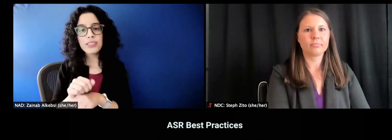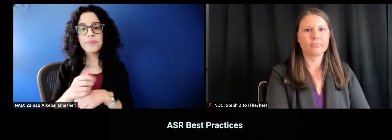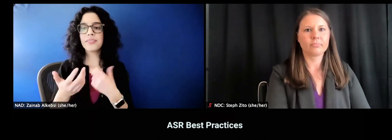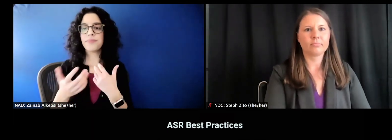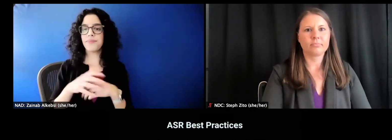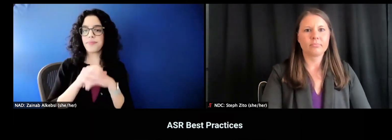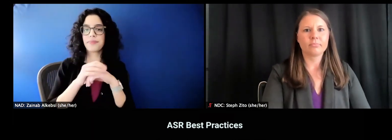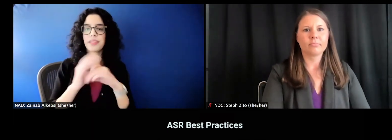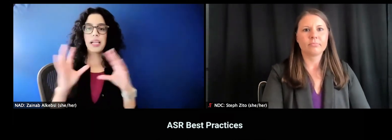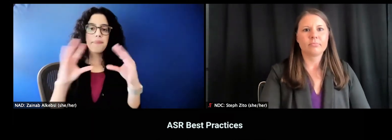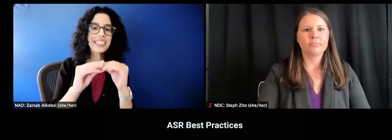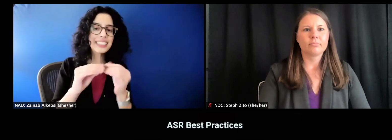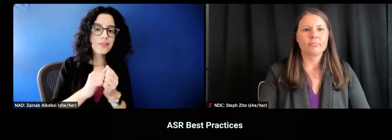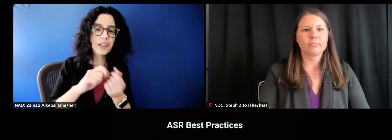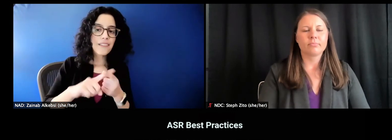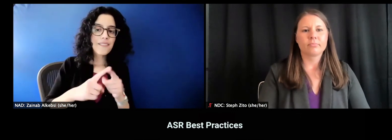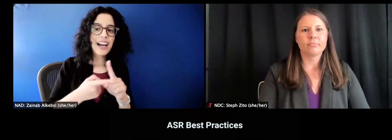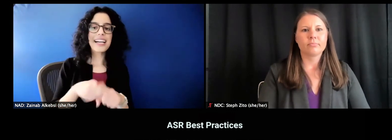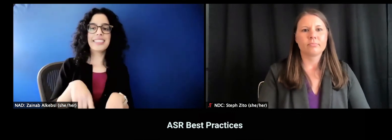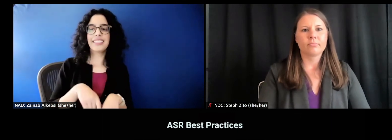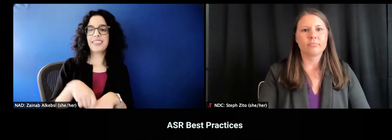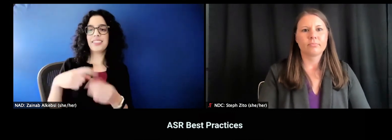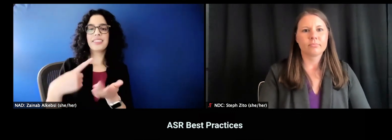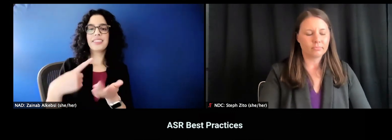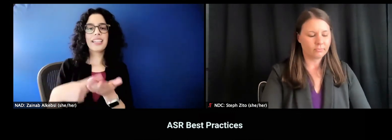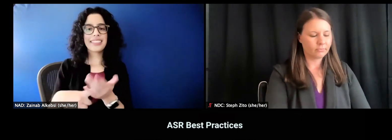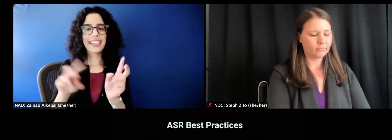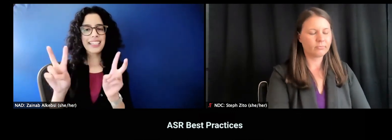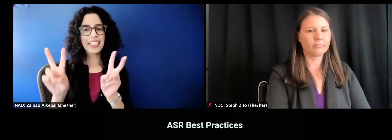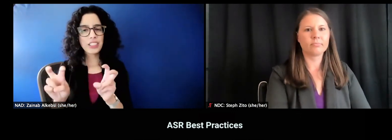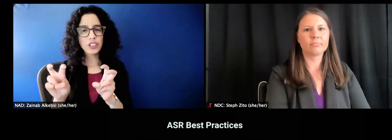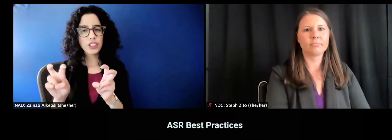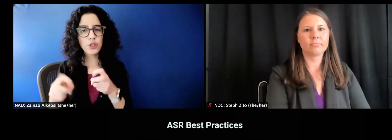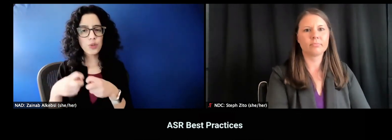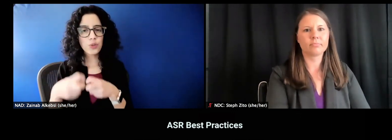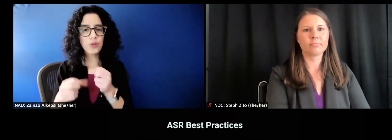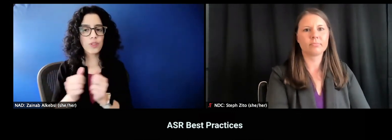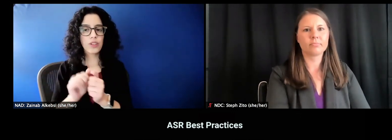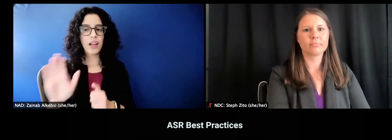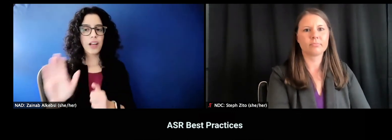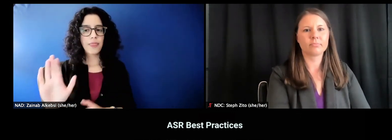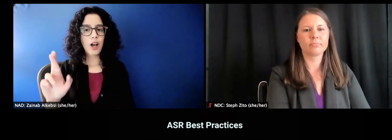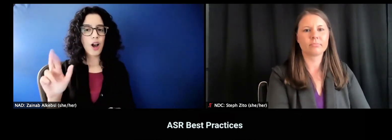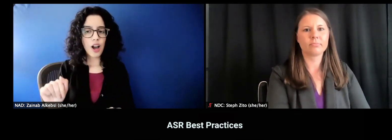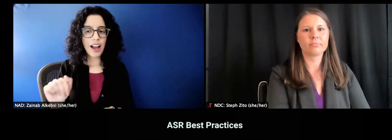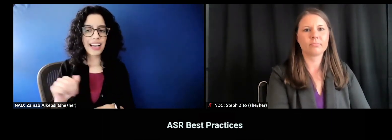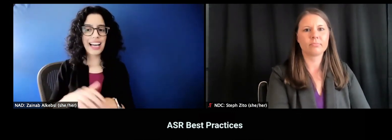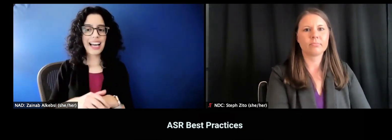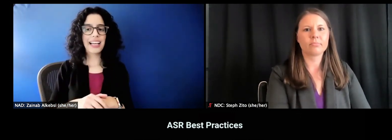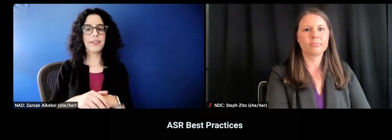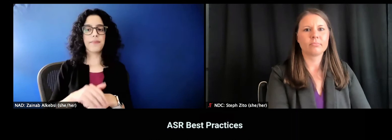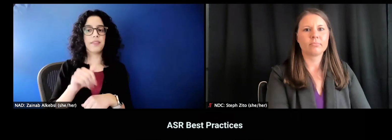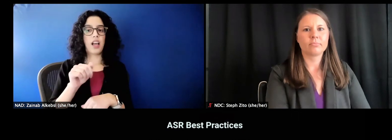meeting with friends, discussing an issue with their RA.